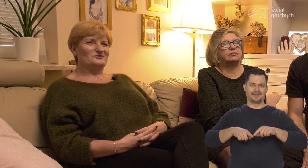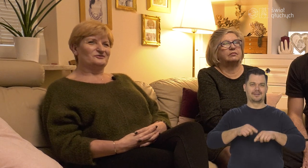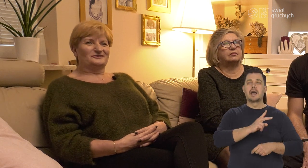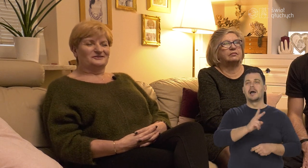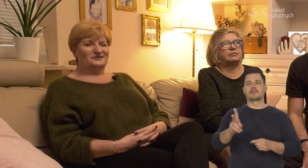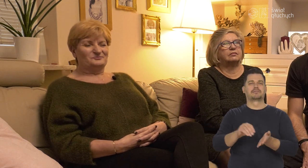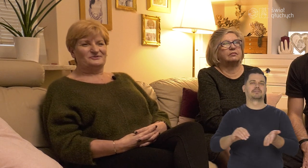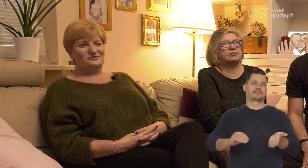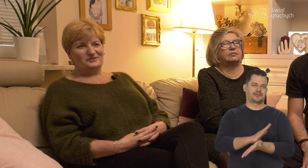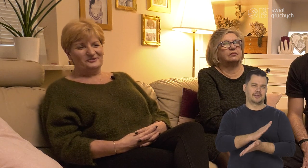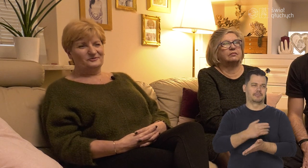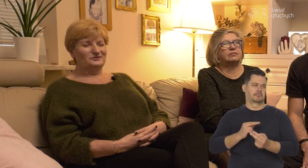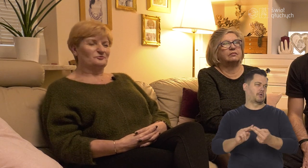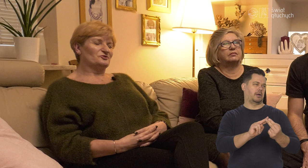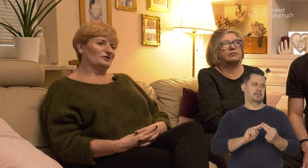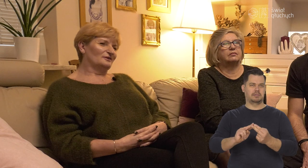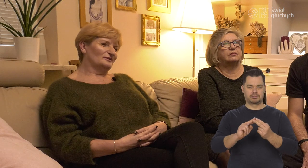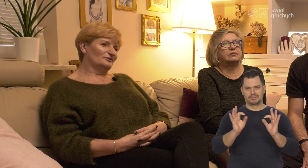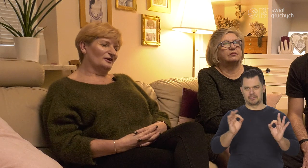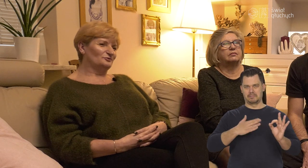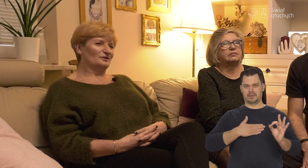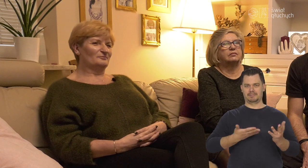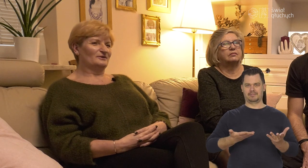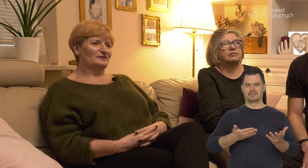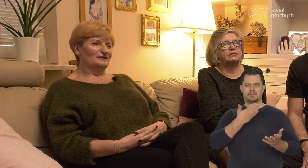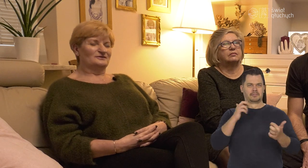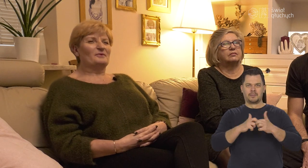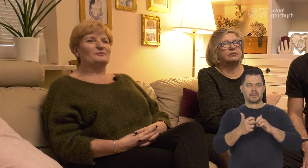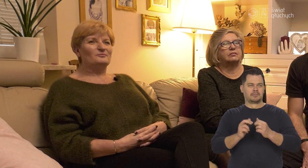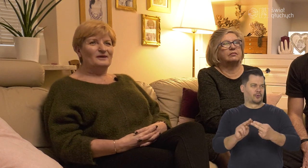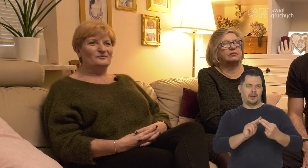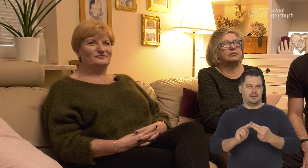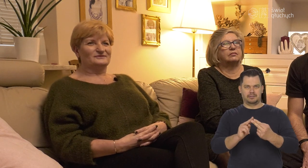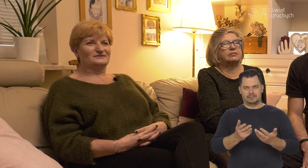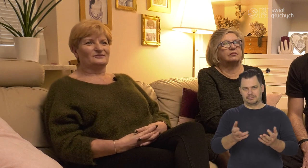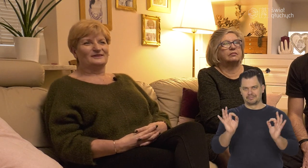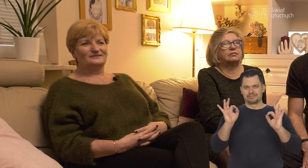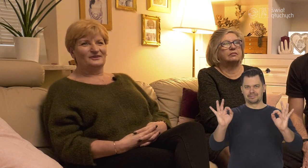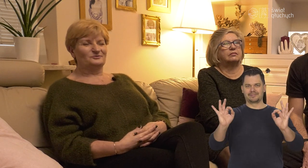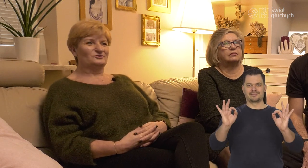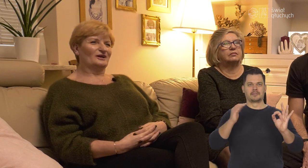Everyone is used to it. We get along well. There are no problems with communication.